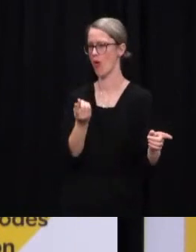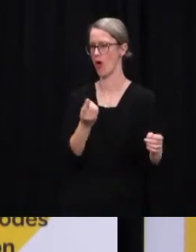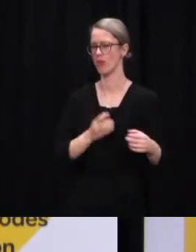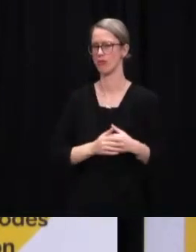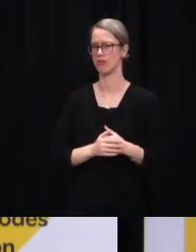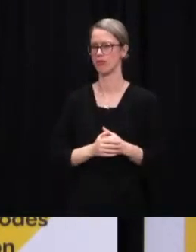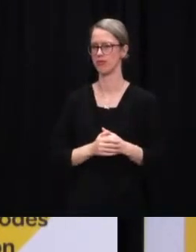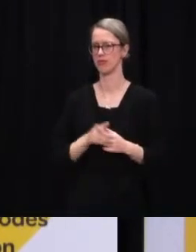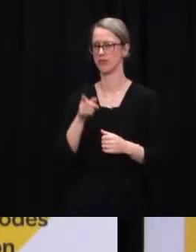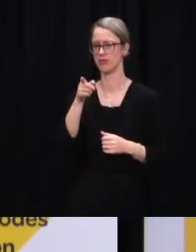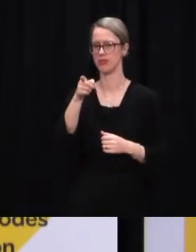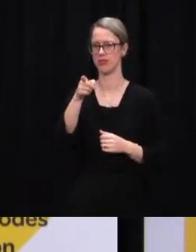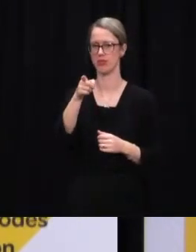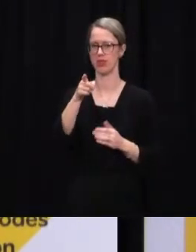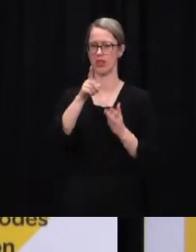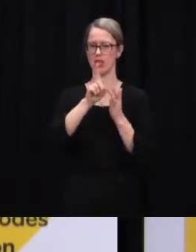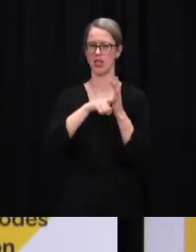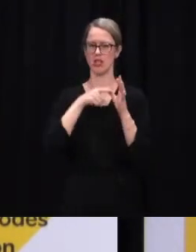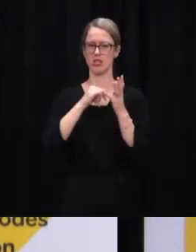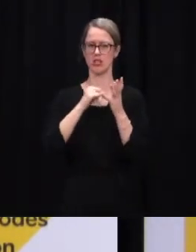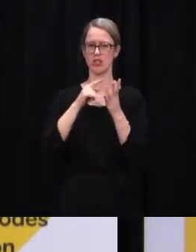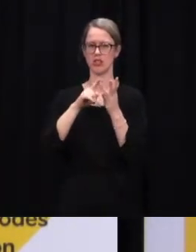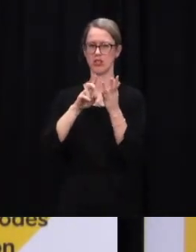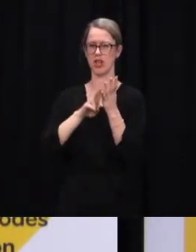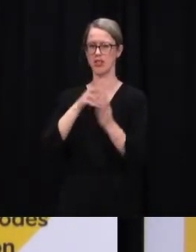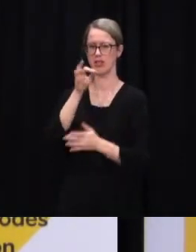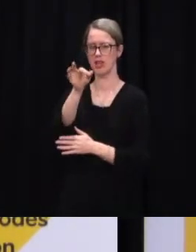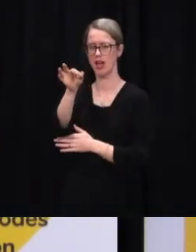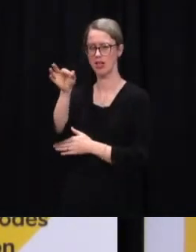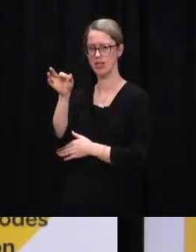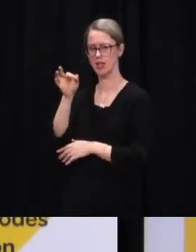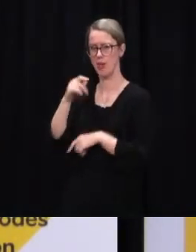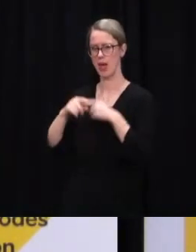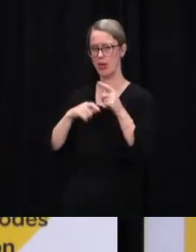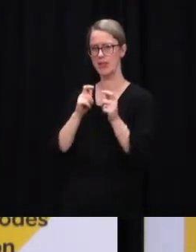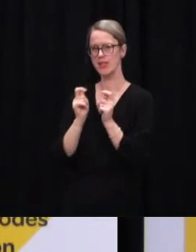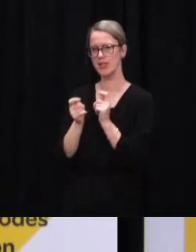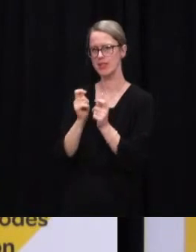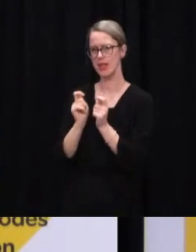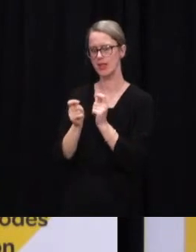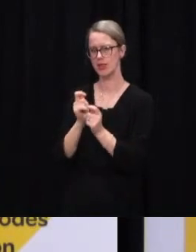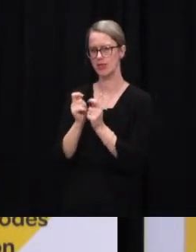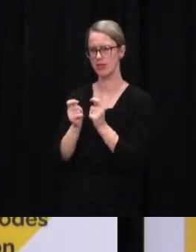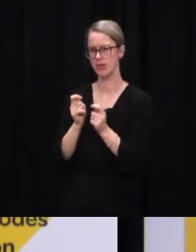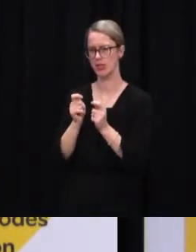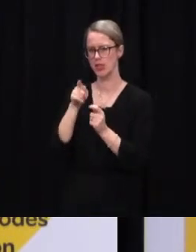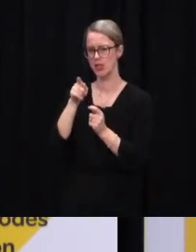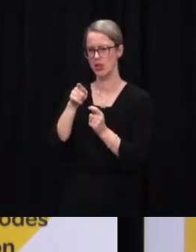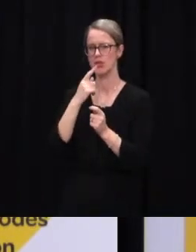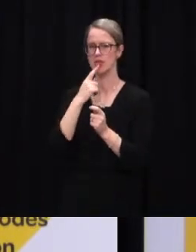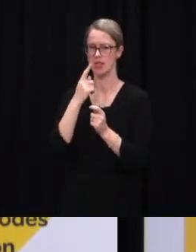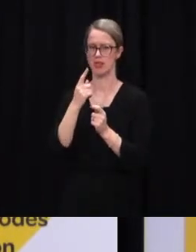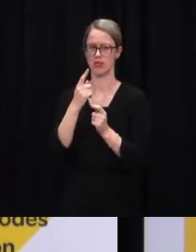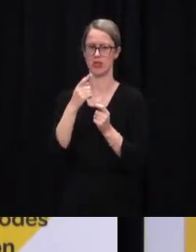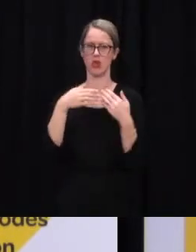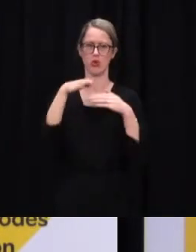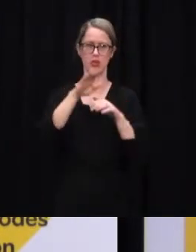out yesterday, when do you expect those results to be available? >>They will be